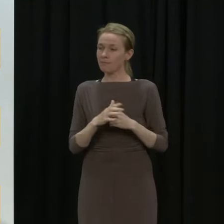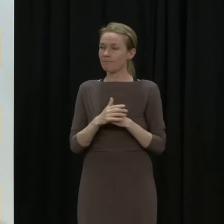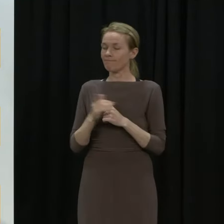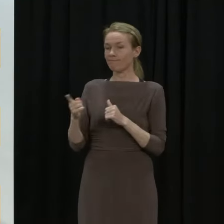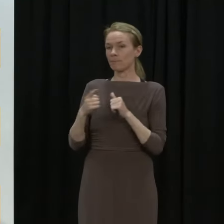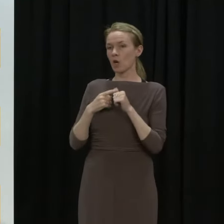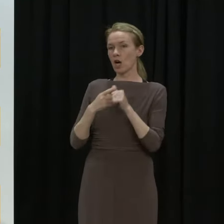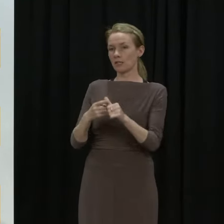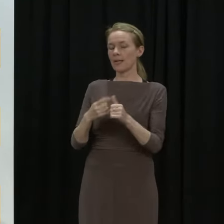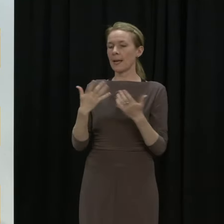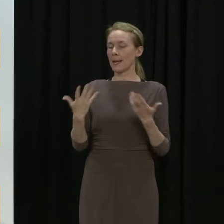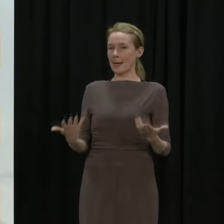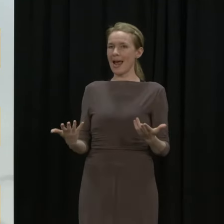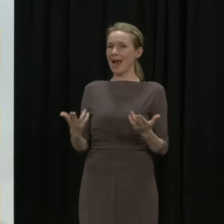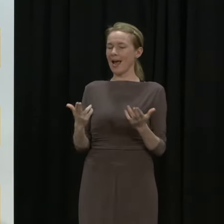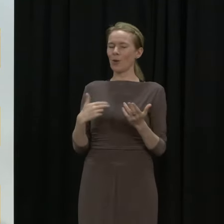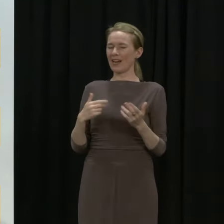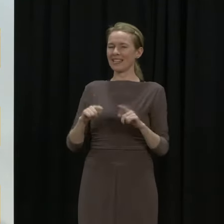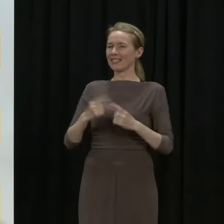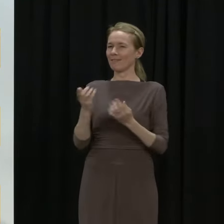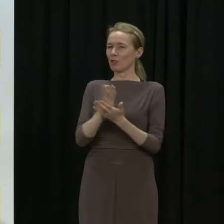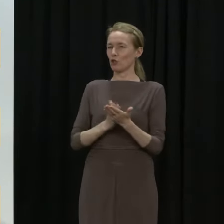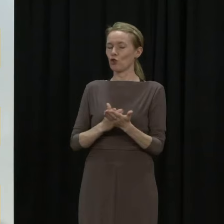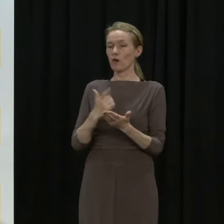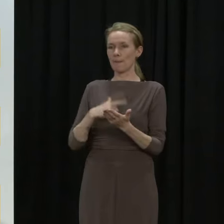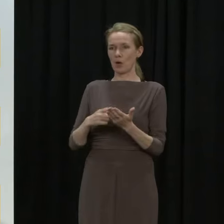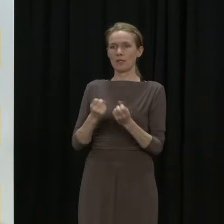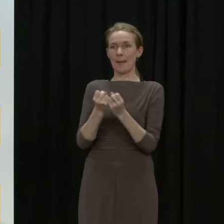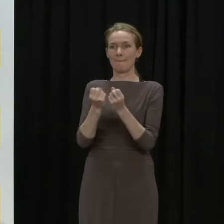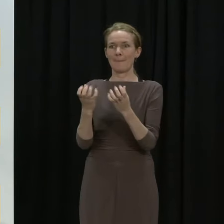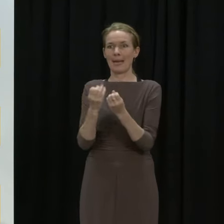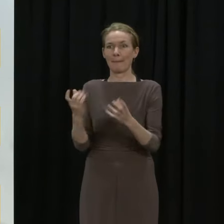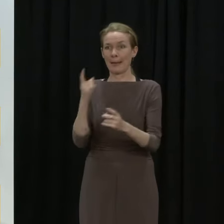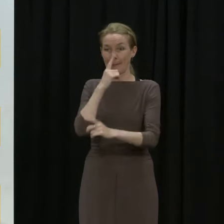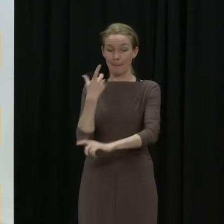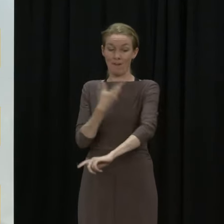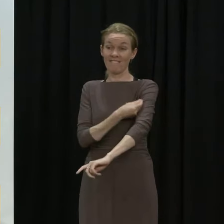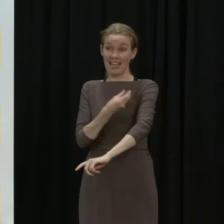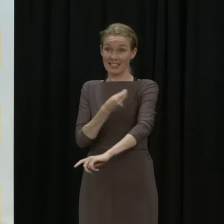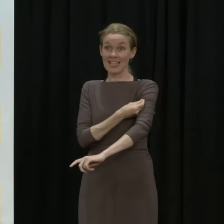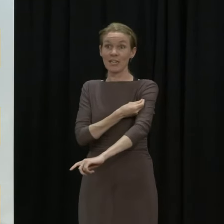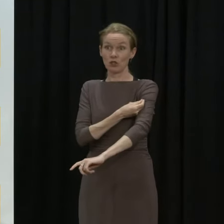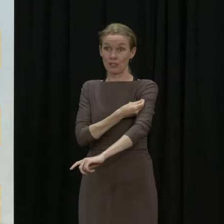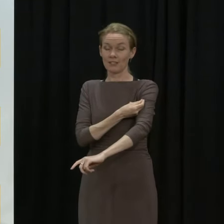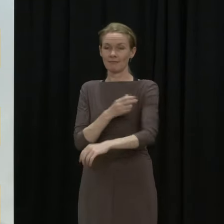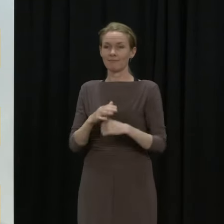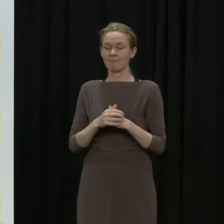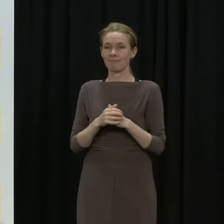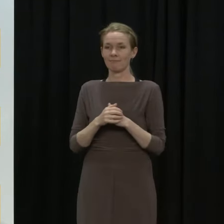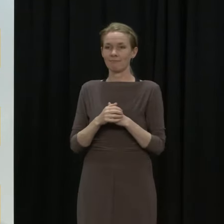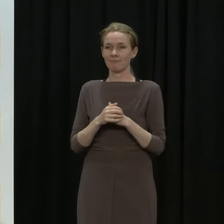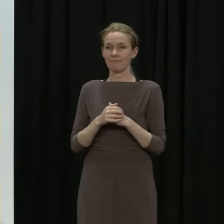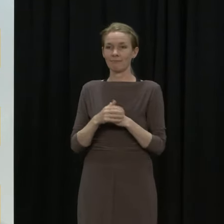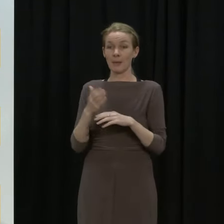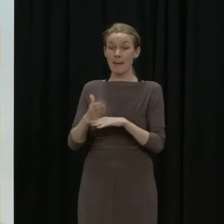In the past the government has not been too hot on this kind of testing. As I said, one important thing to note is that we are